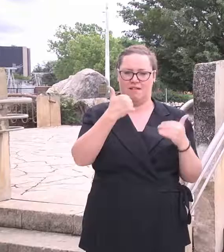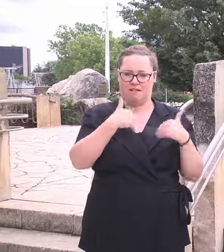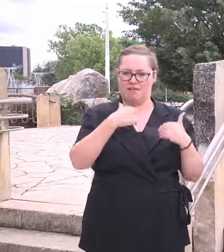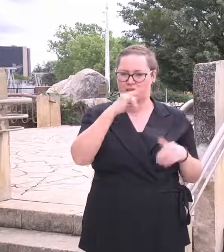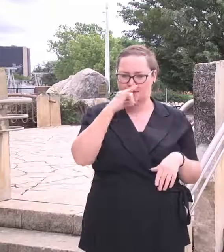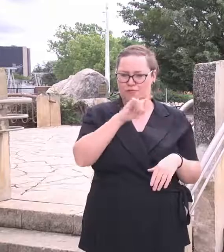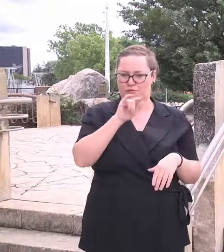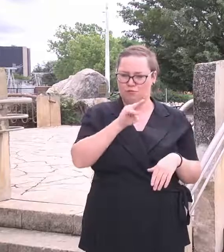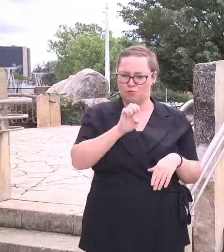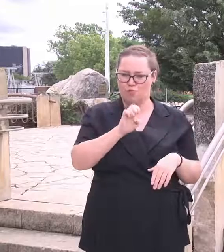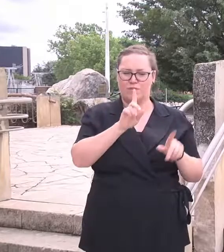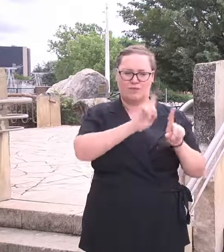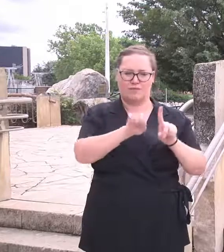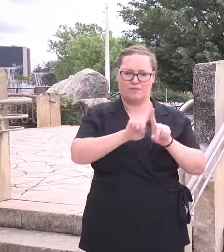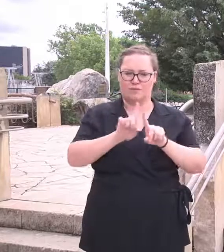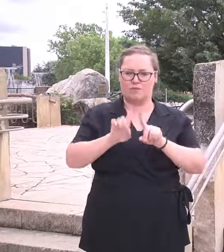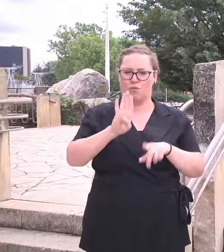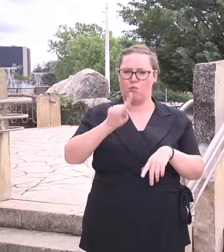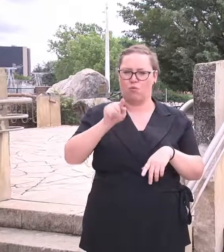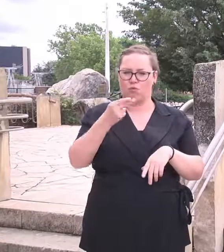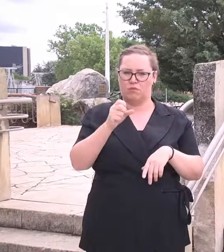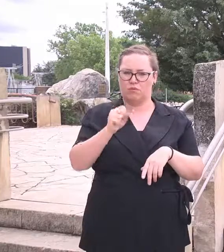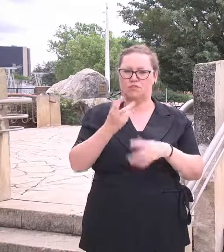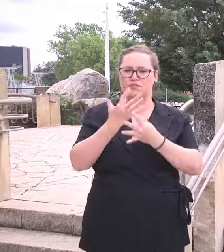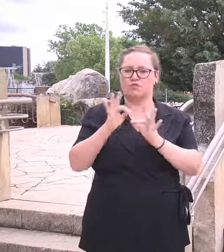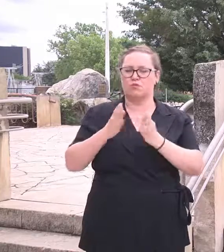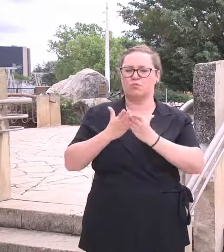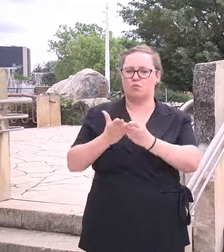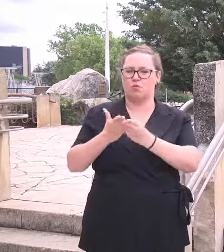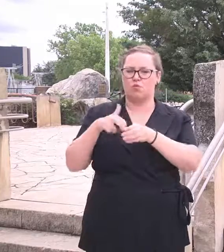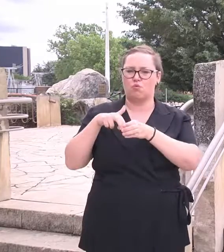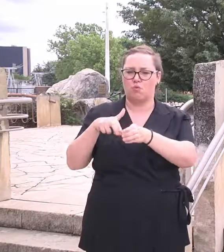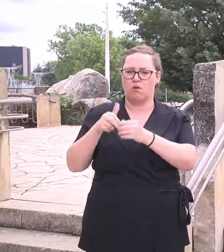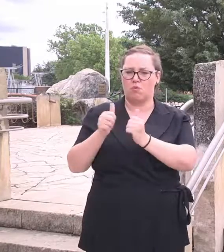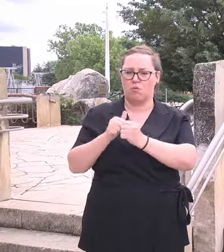free boat rides with the witch tow wagon Masters presentations happening throughout the day on the